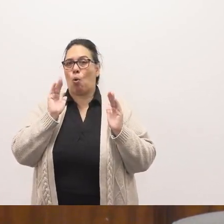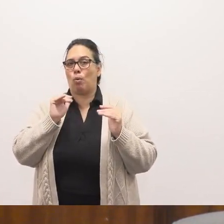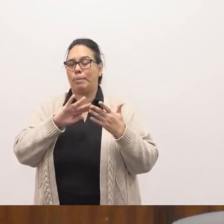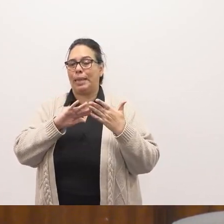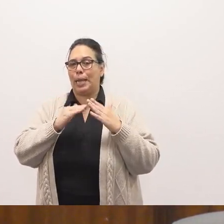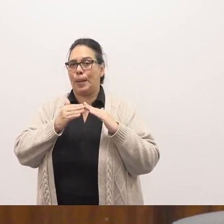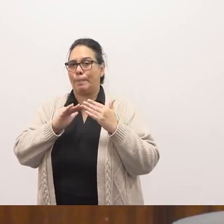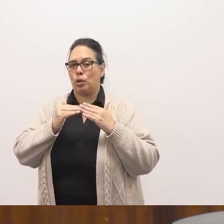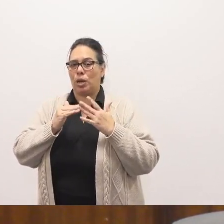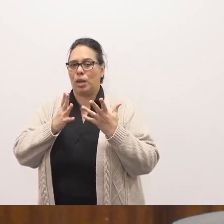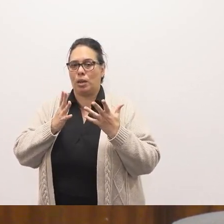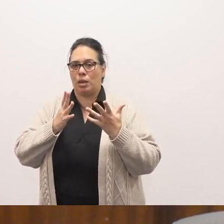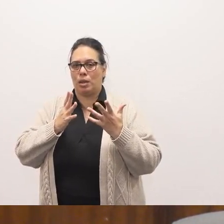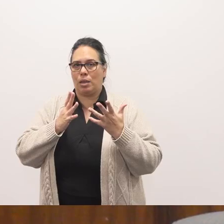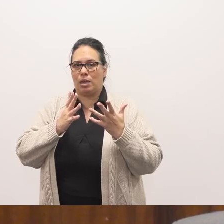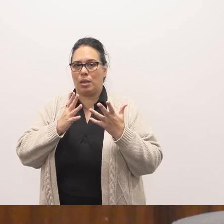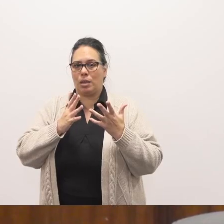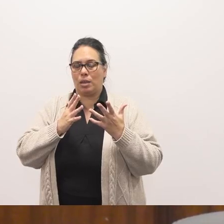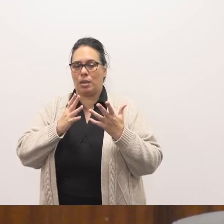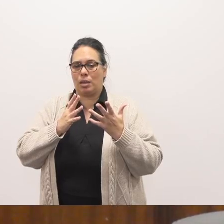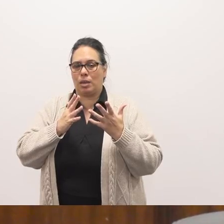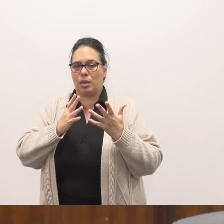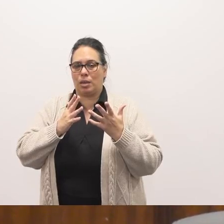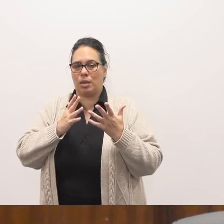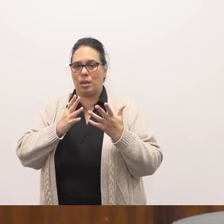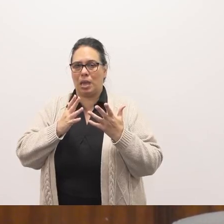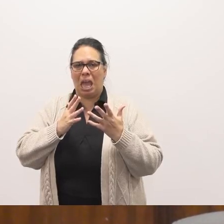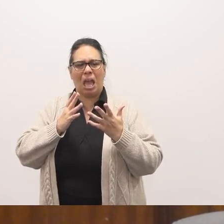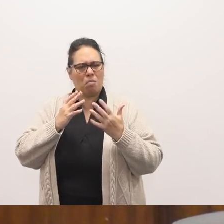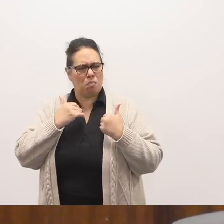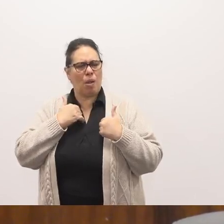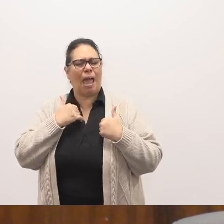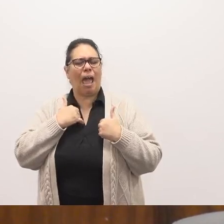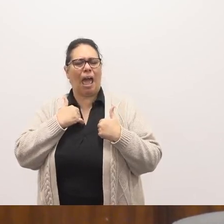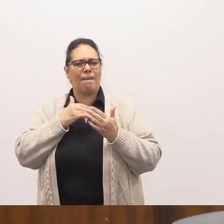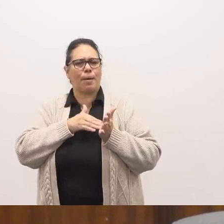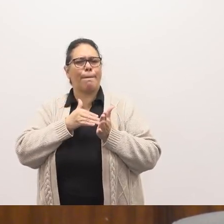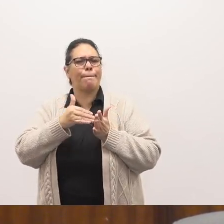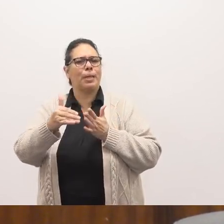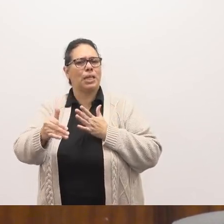And we have millions of viewers, right? Millions of viewers. The millions that are watching,